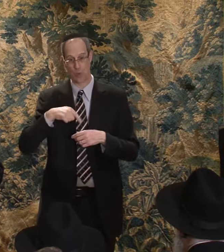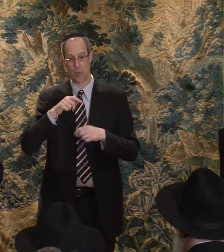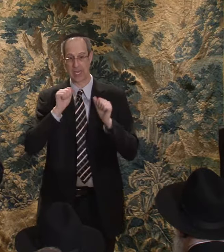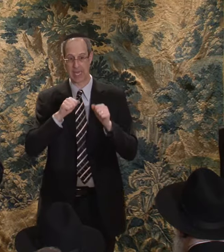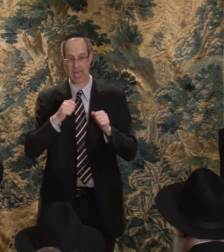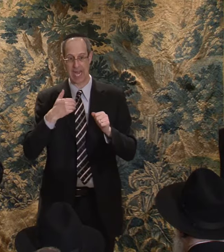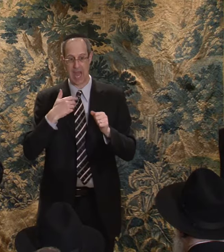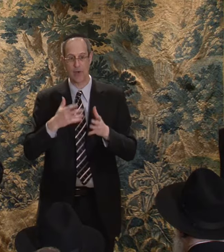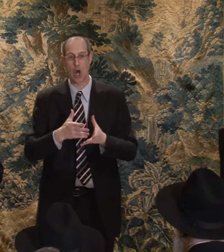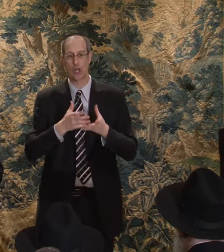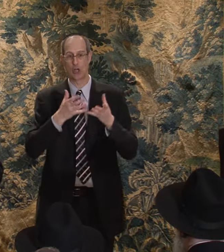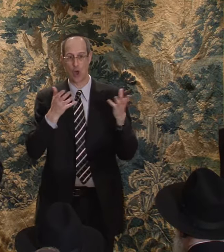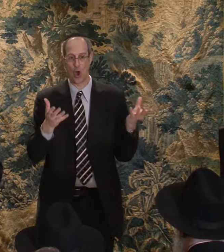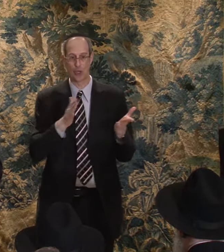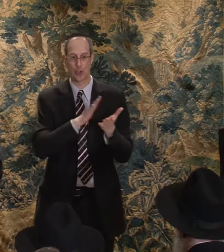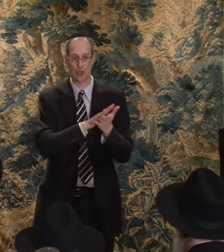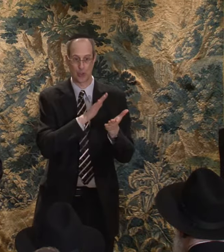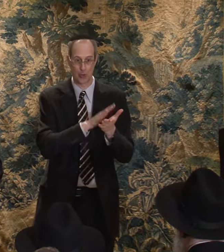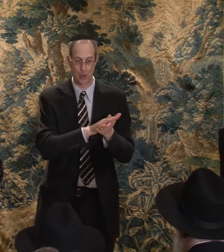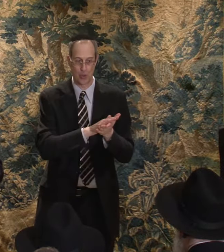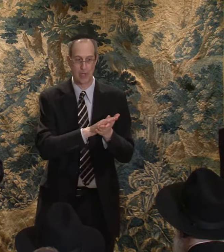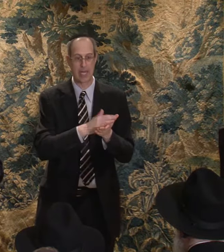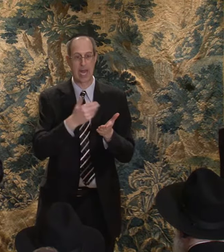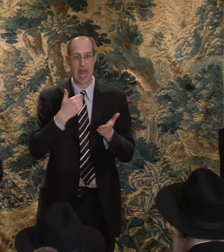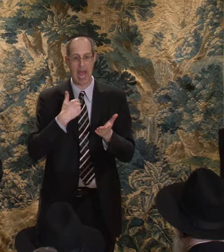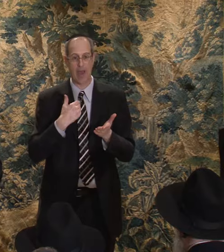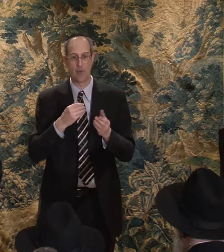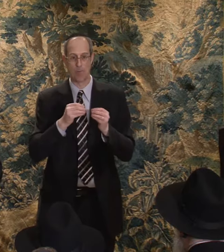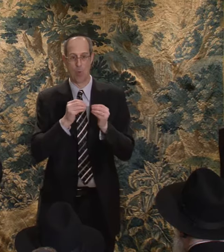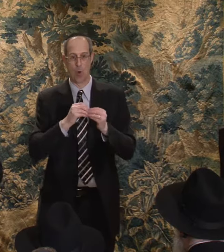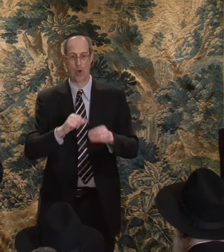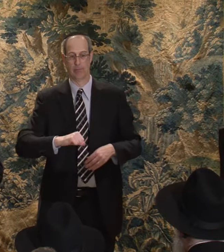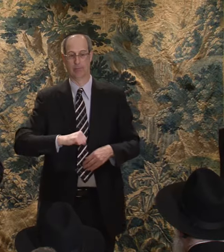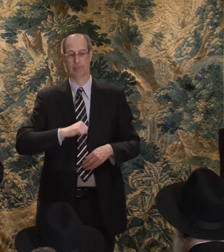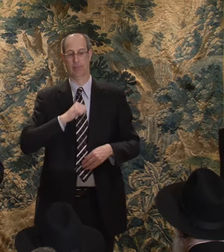bigger school and it would have even more prestige than it is nobody would be